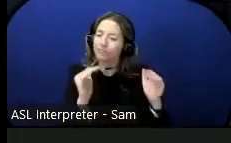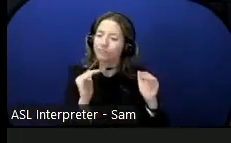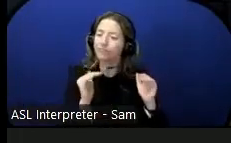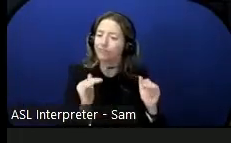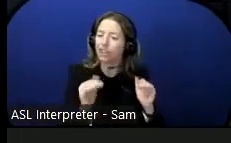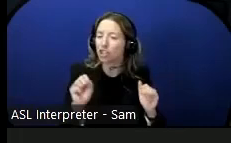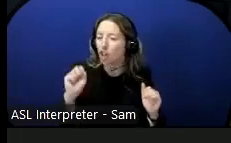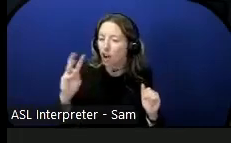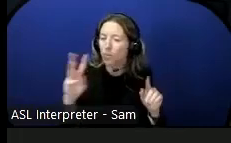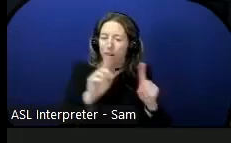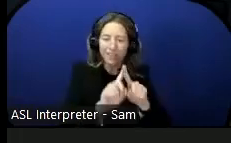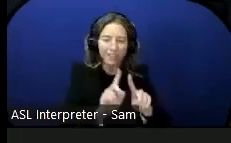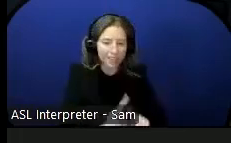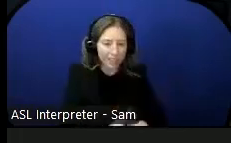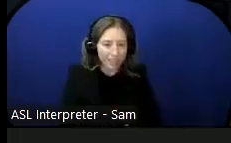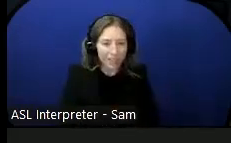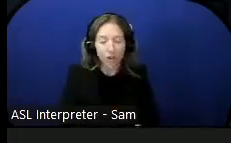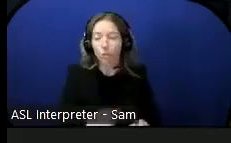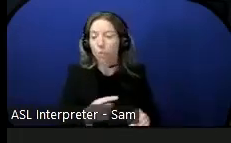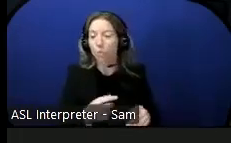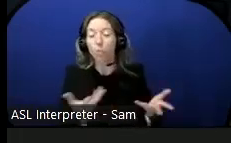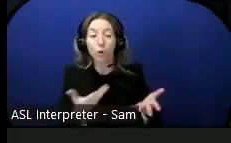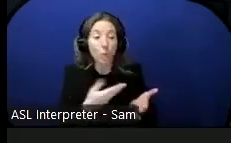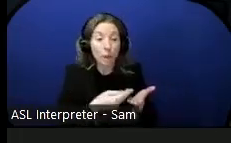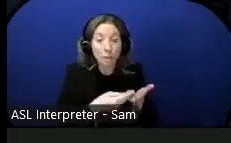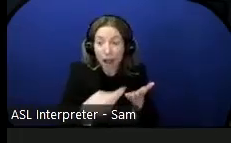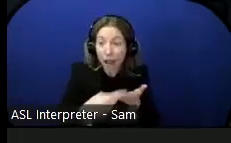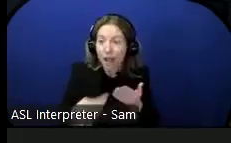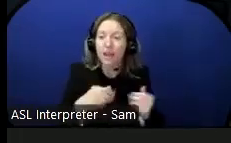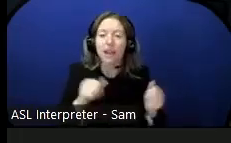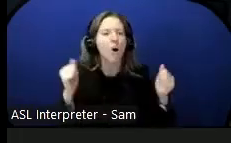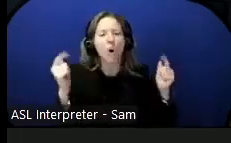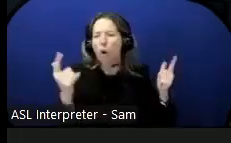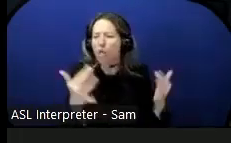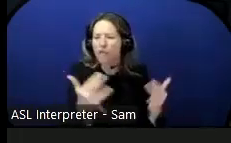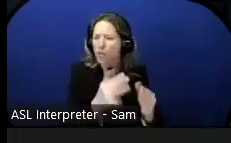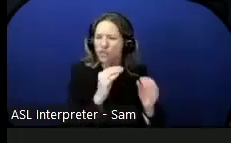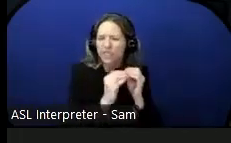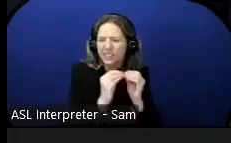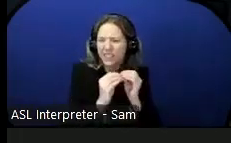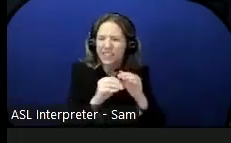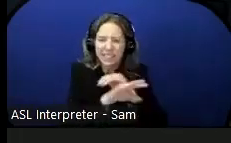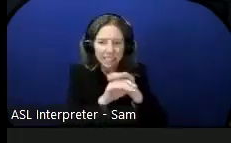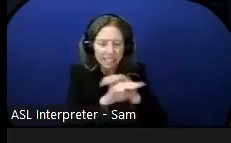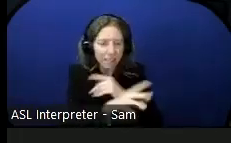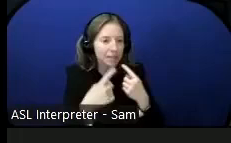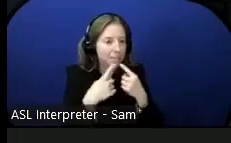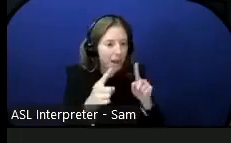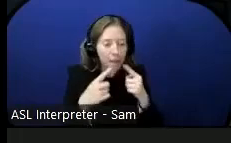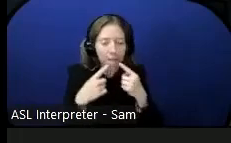I want to see a testing phase, a validation phase. I want to see scheduled out, mapped out projects